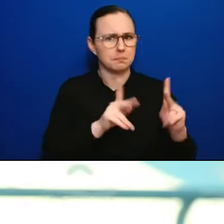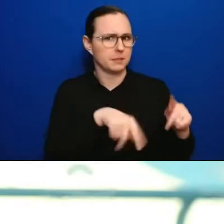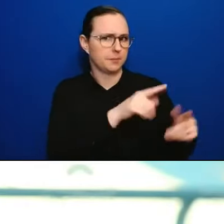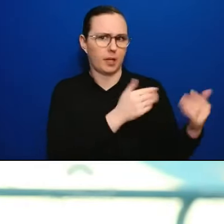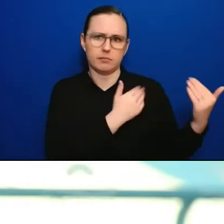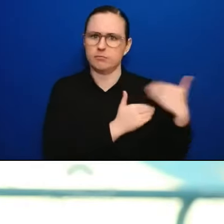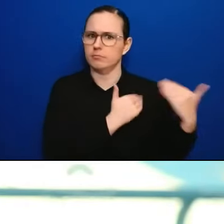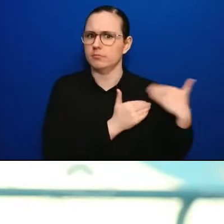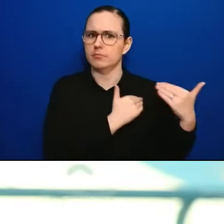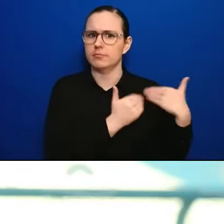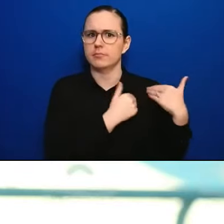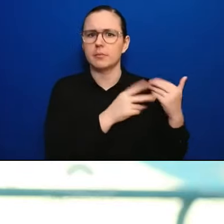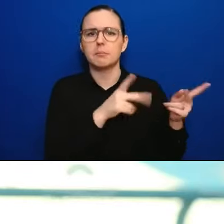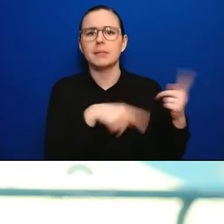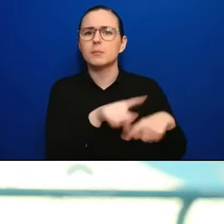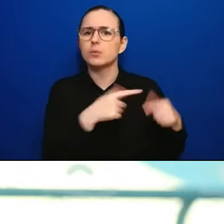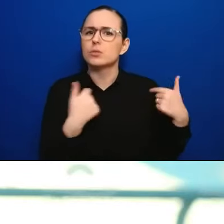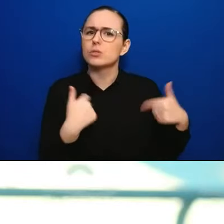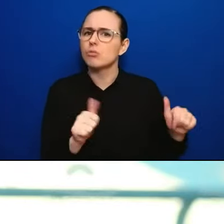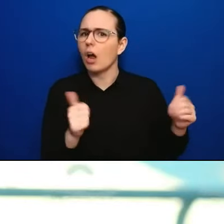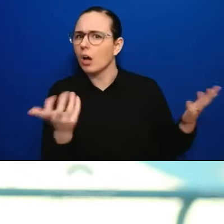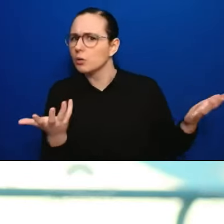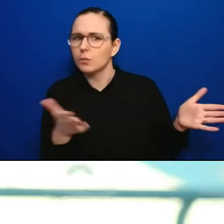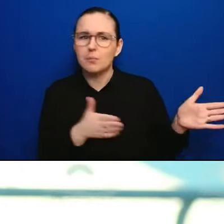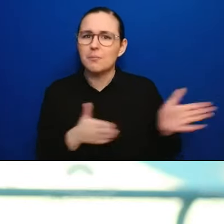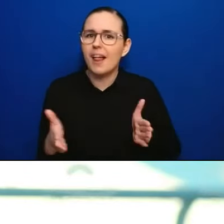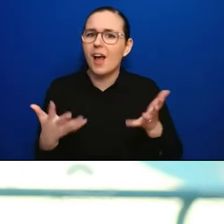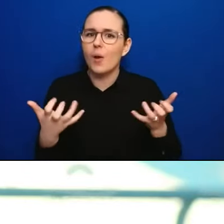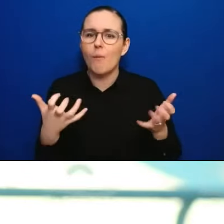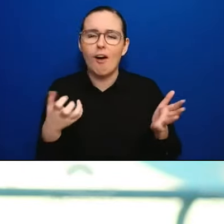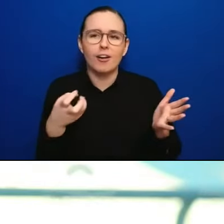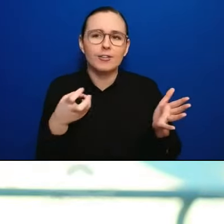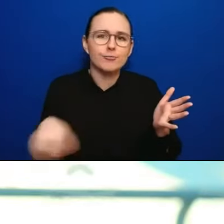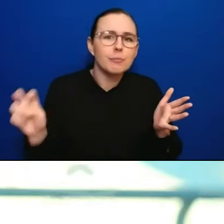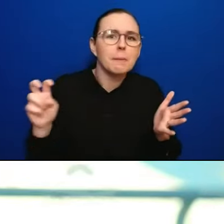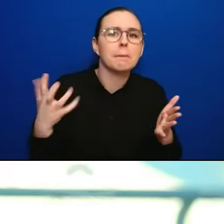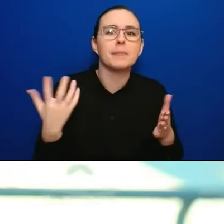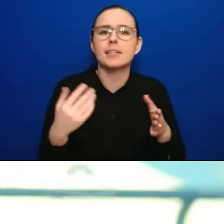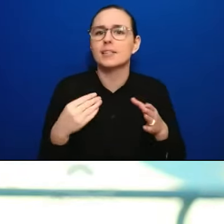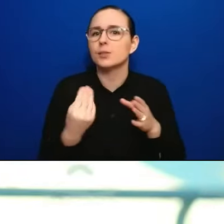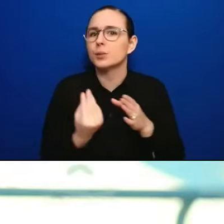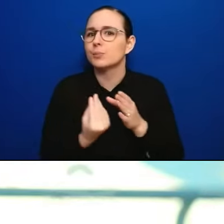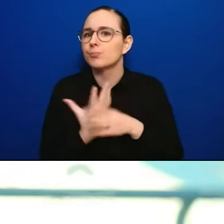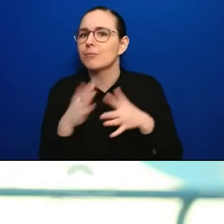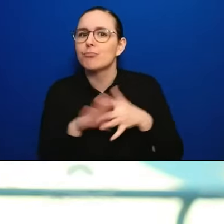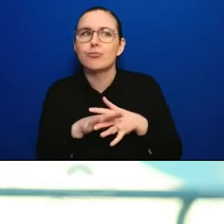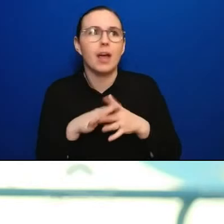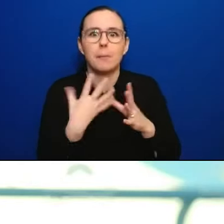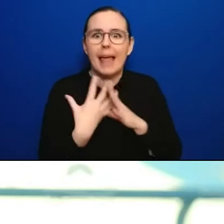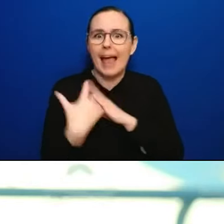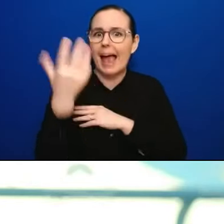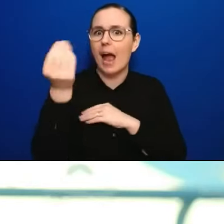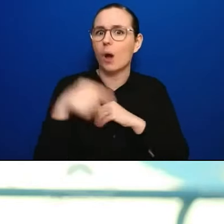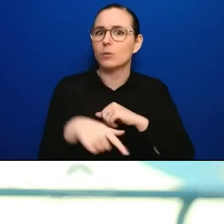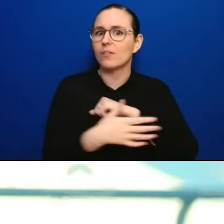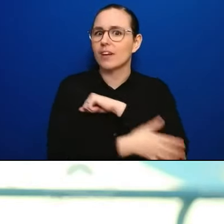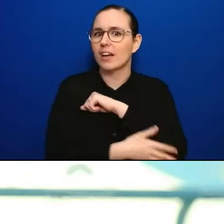lot of notes from people who are trying to plan trips